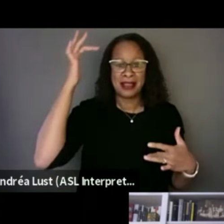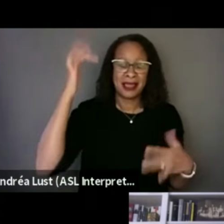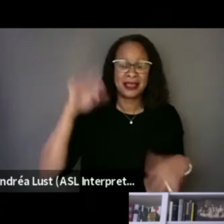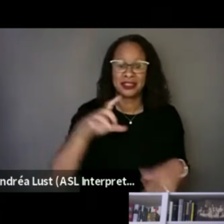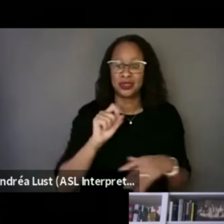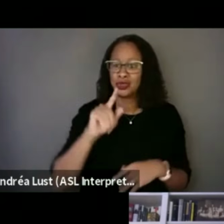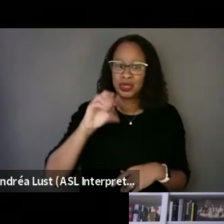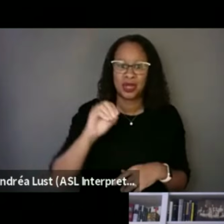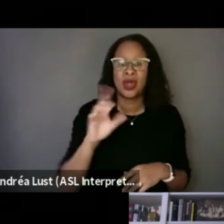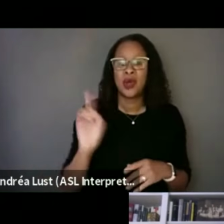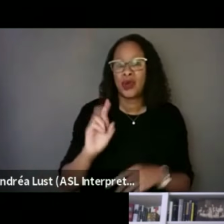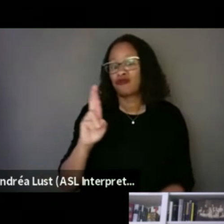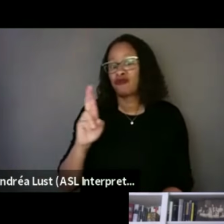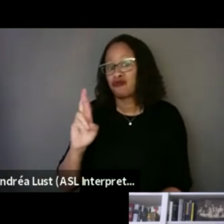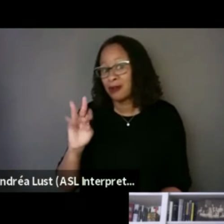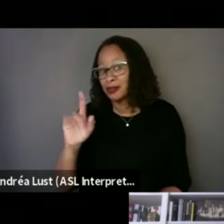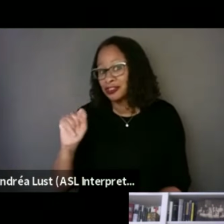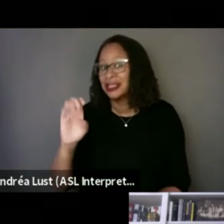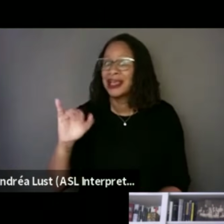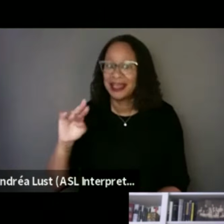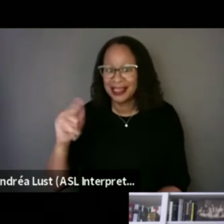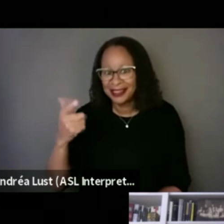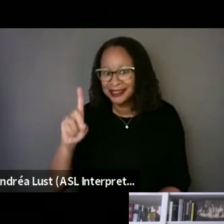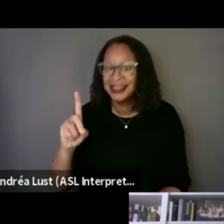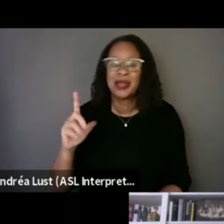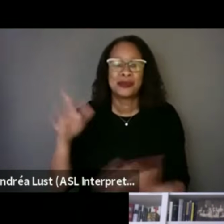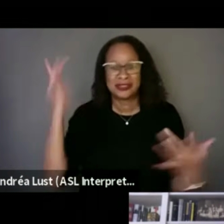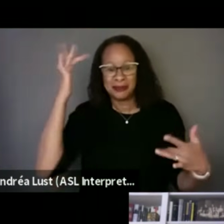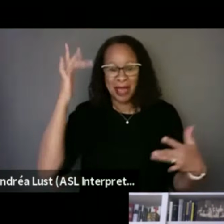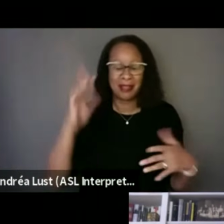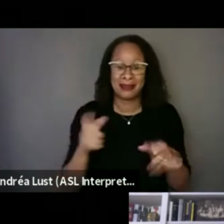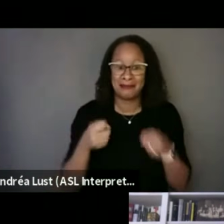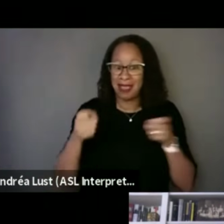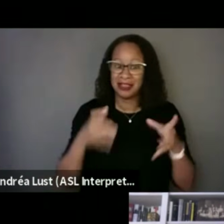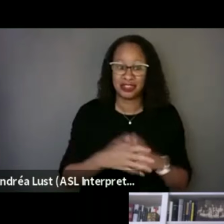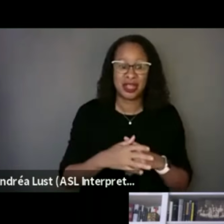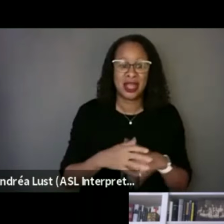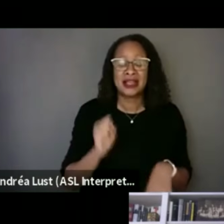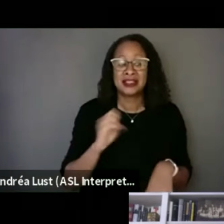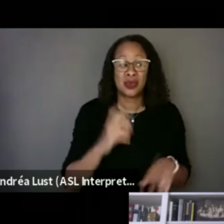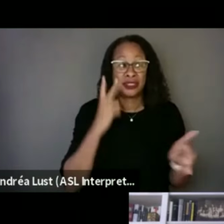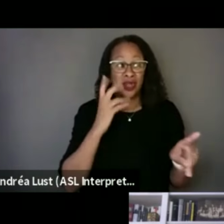But we show up at work one day and there was the coup where Gorbachev was deposed. And they said, everybody, go home.